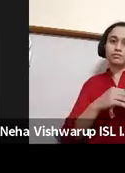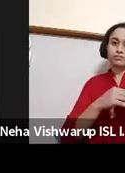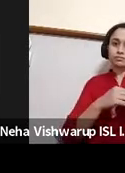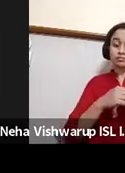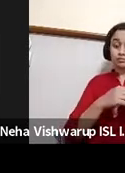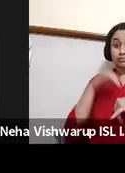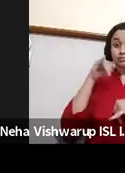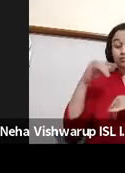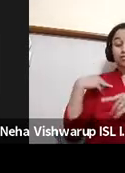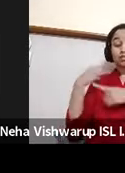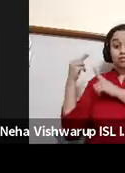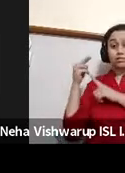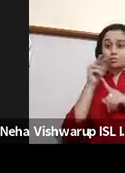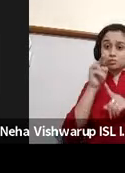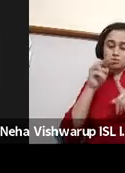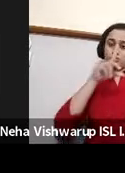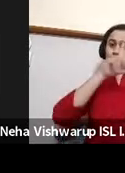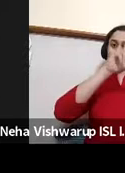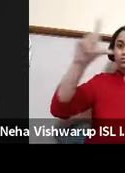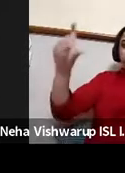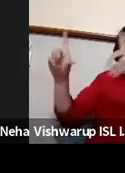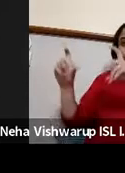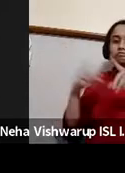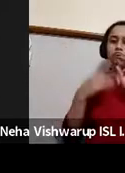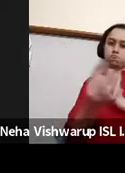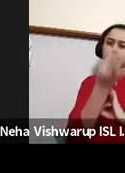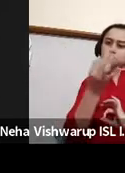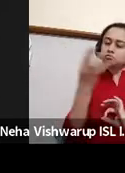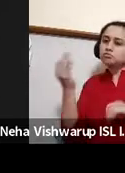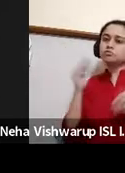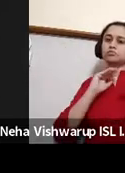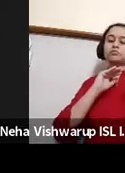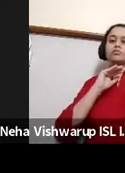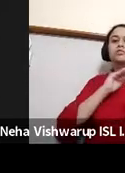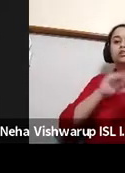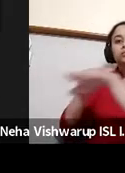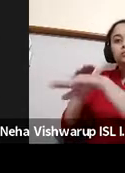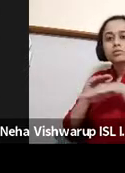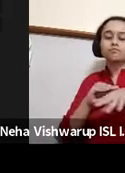to photography developed from his own unique set of experiences references and interests yet at the